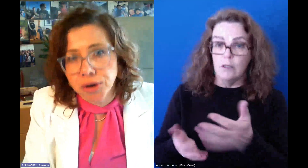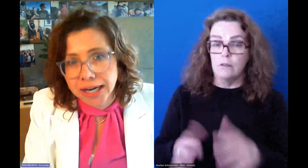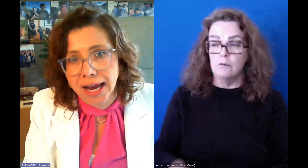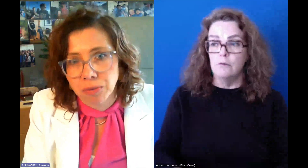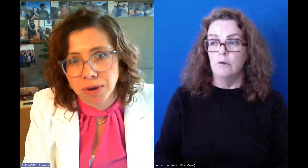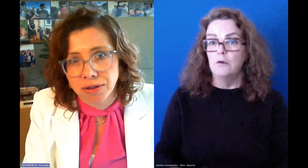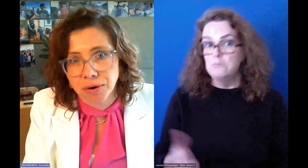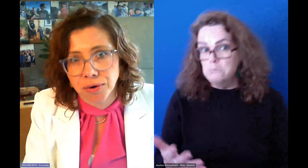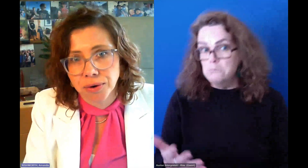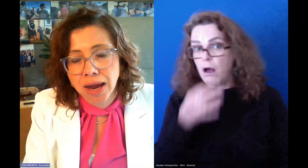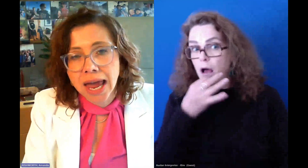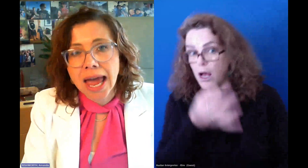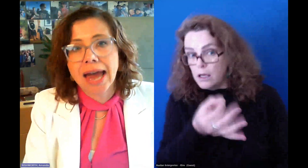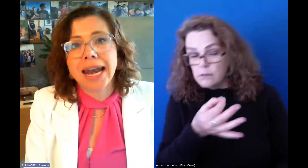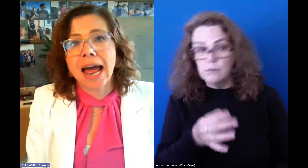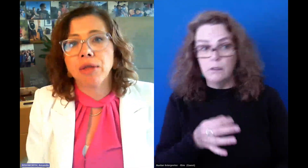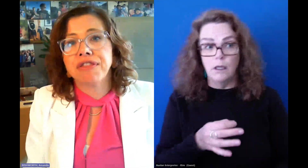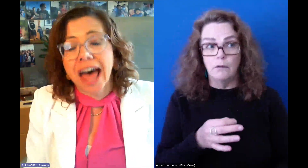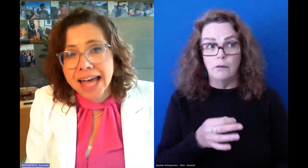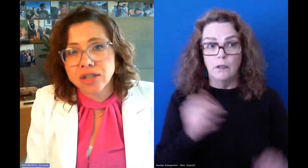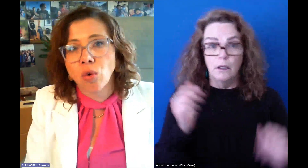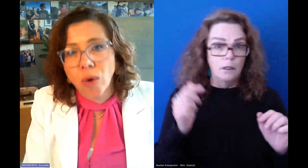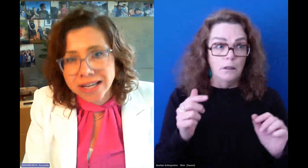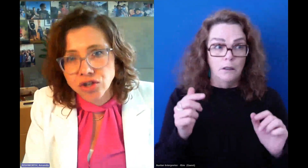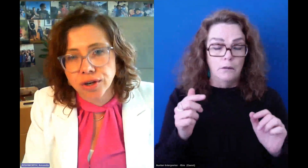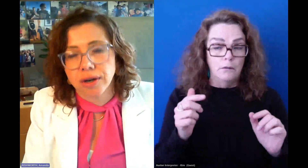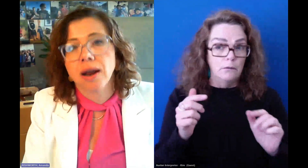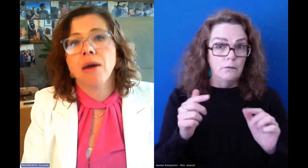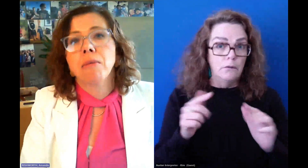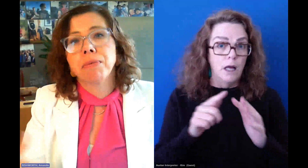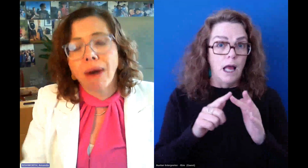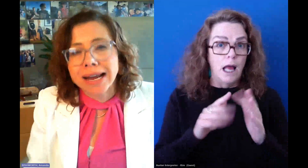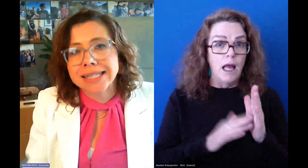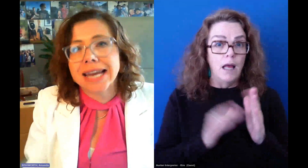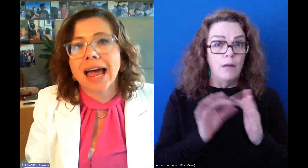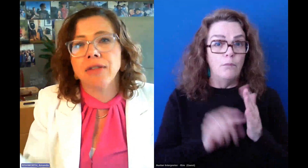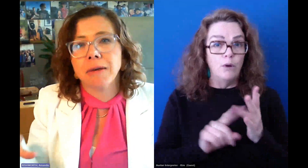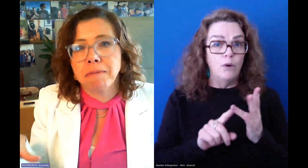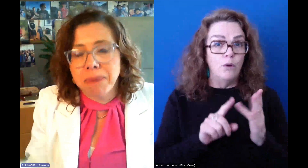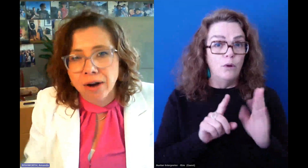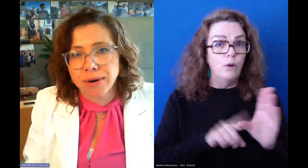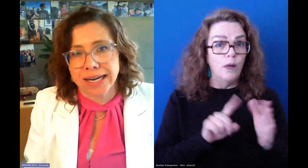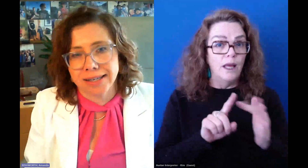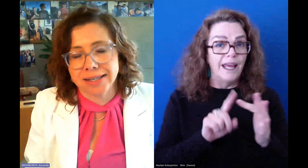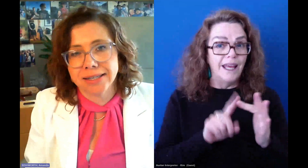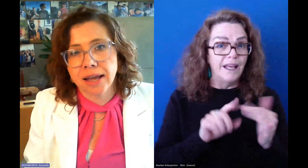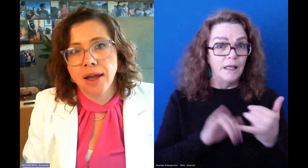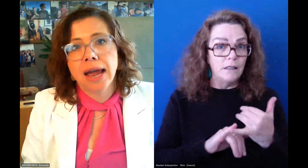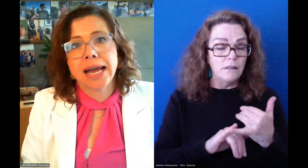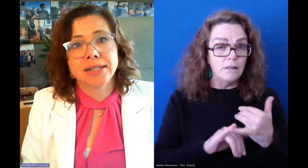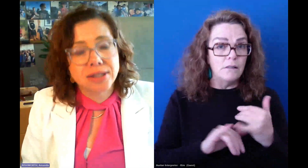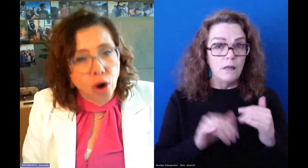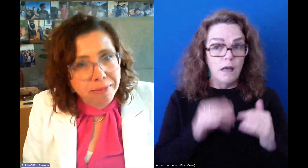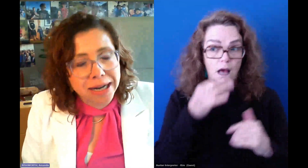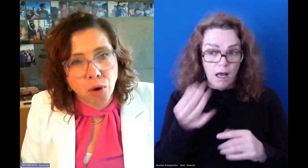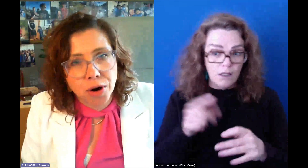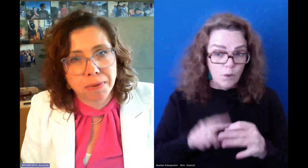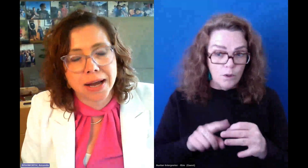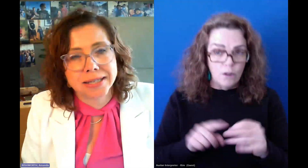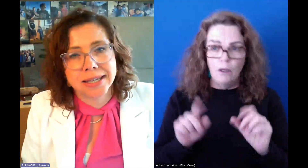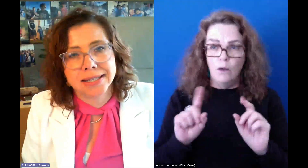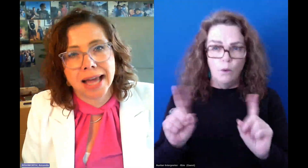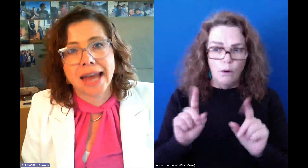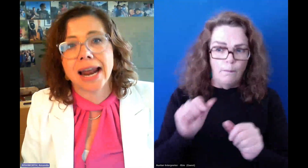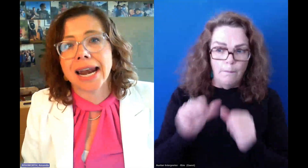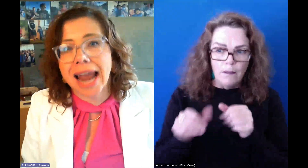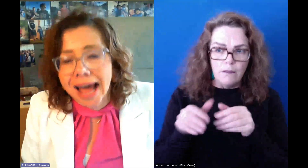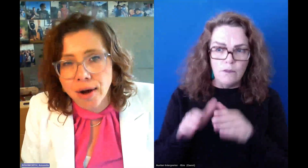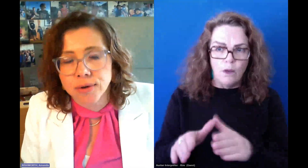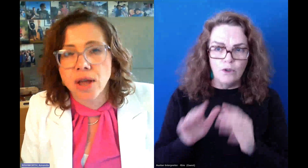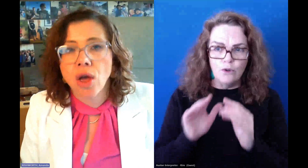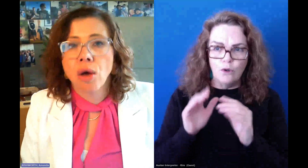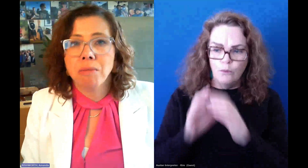communicate with you and how that question breaks down the barriers in so many workplaces and allows